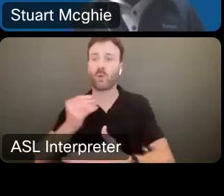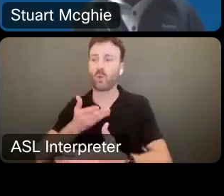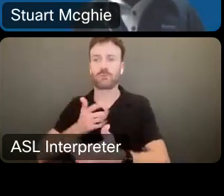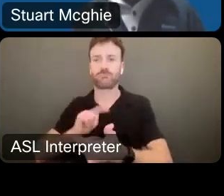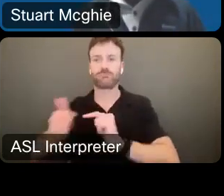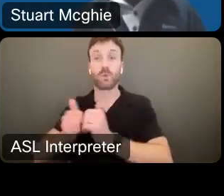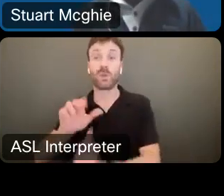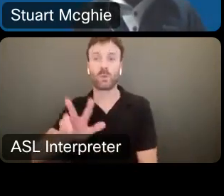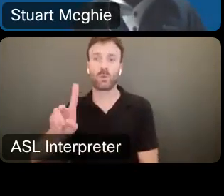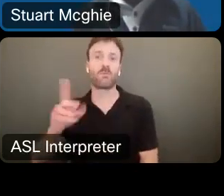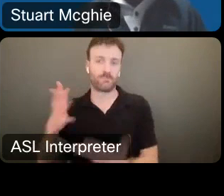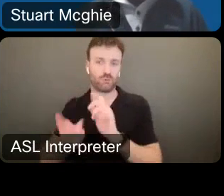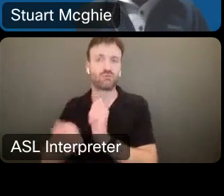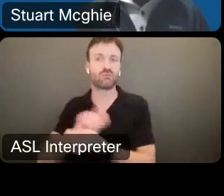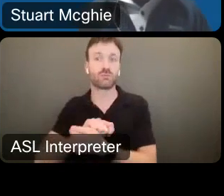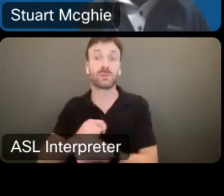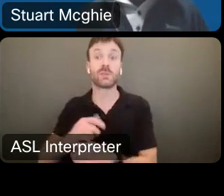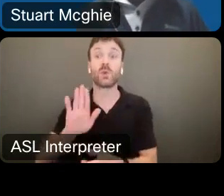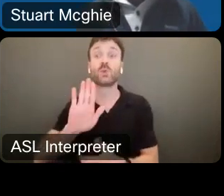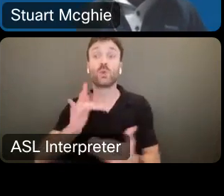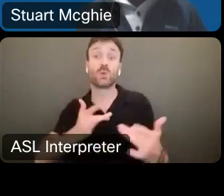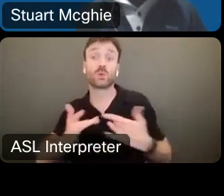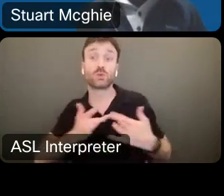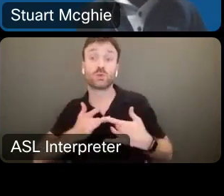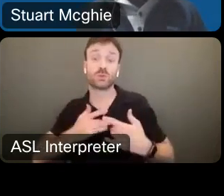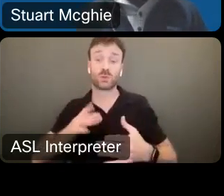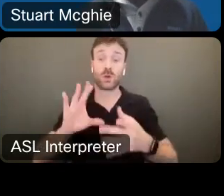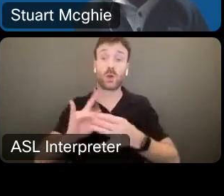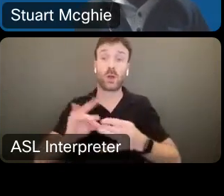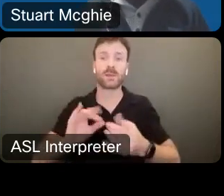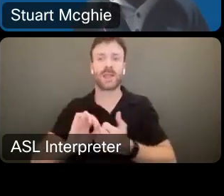and comments are received from the public and how they're addressed.